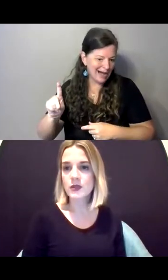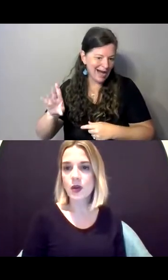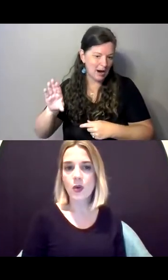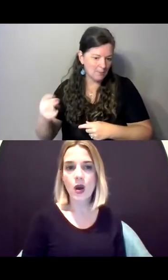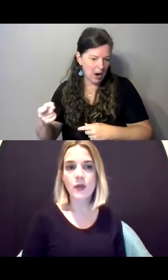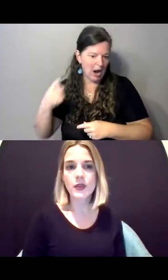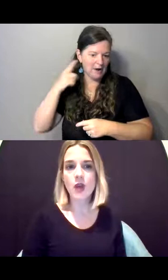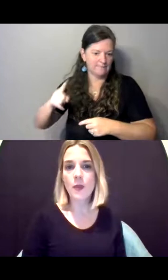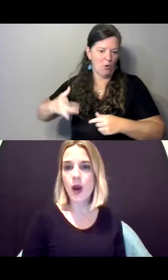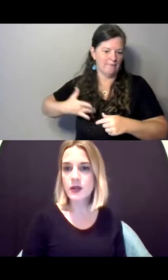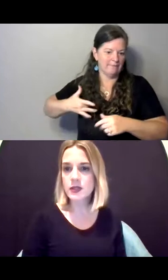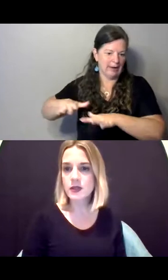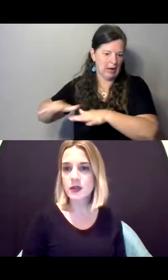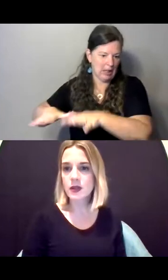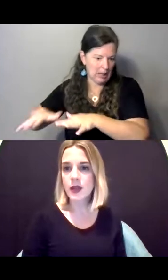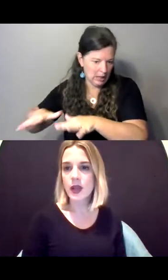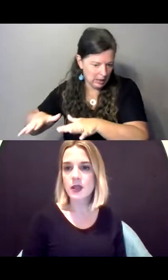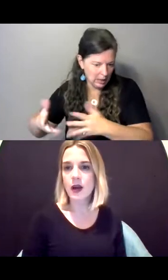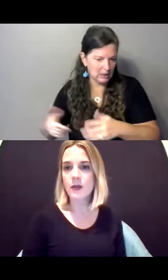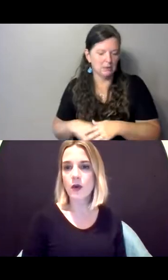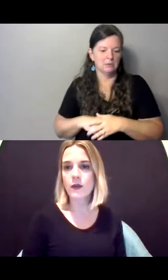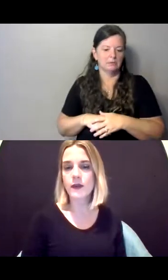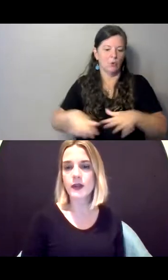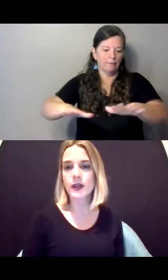So, the salt box is more fulfilling